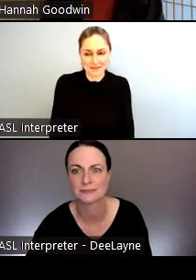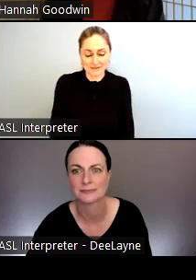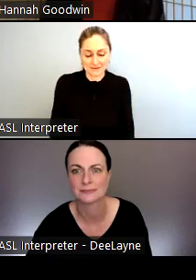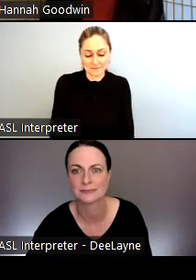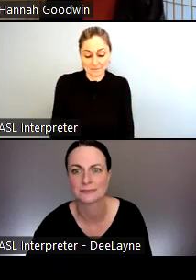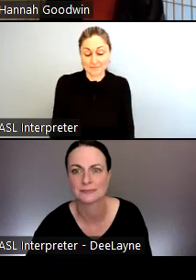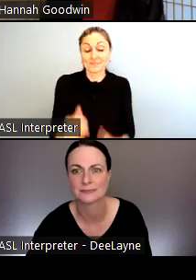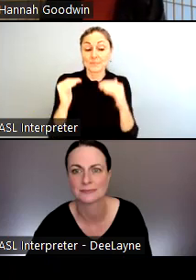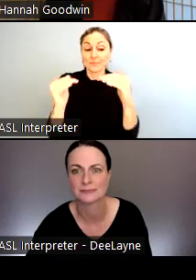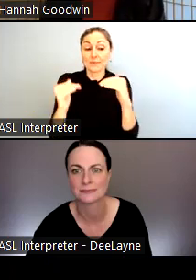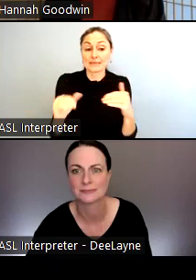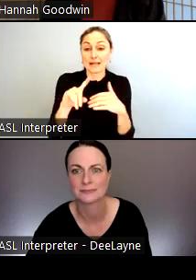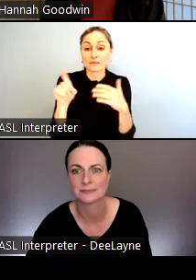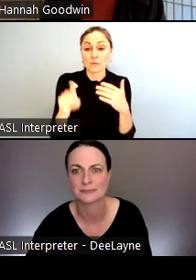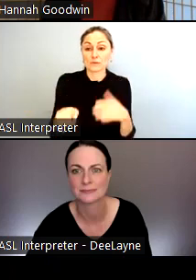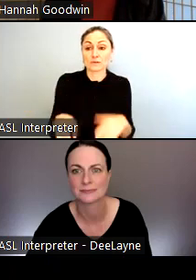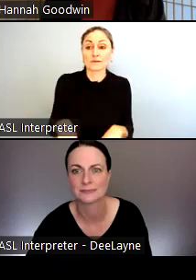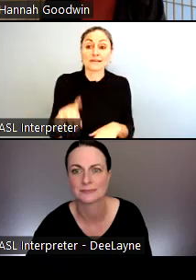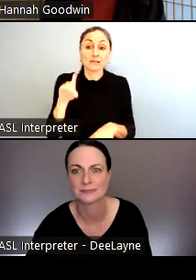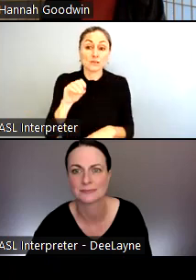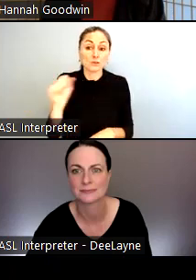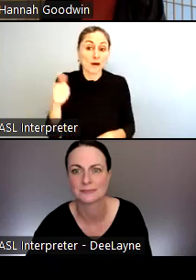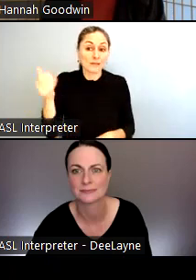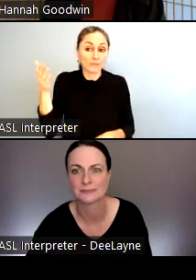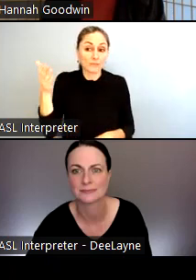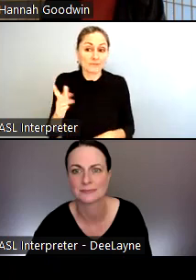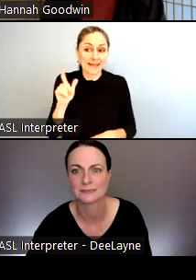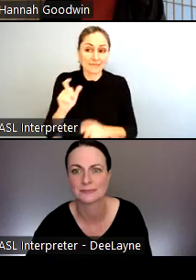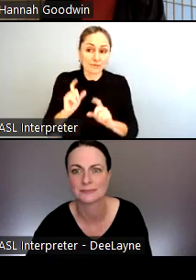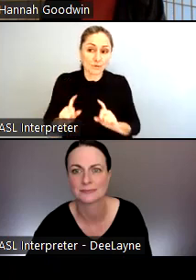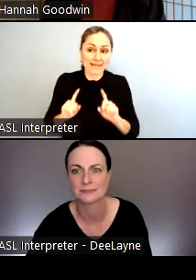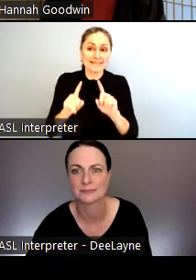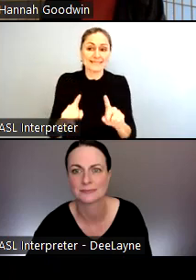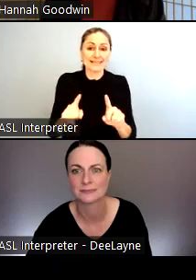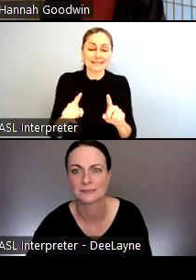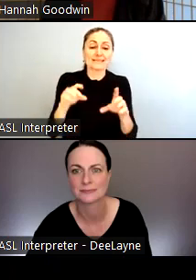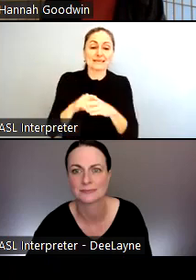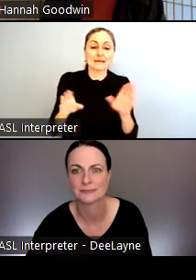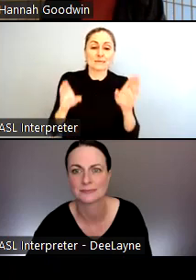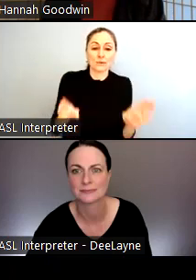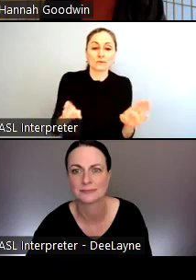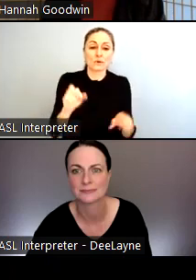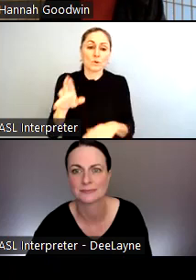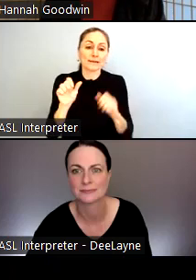[Sarah] Next question, do fellow presenters have to attend the conference in-person, or can they Zoom in from out of state?